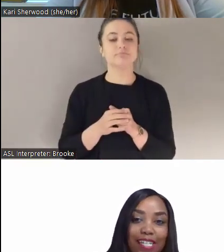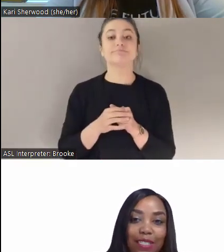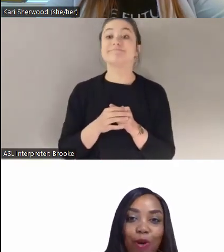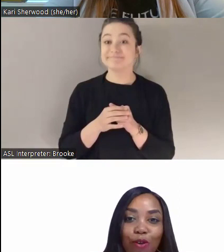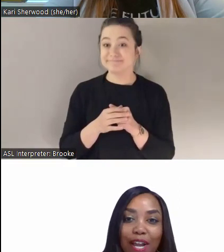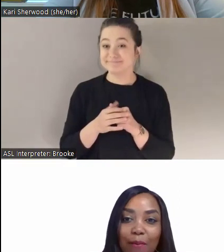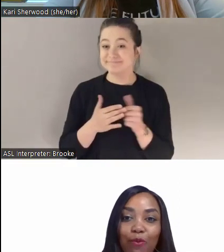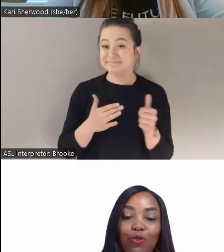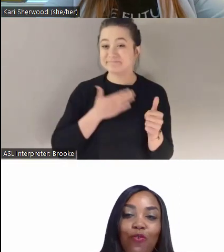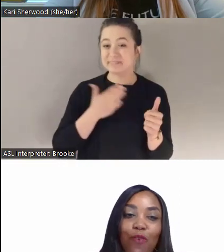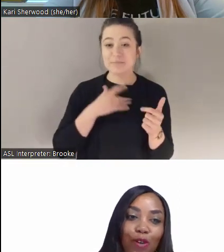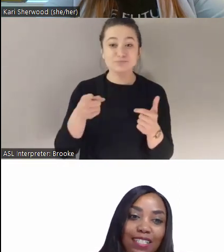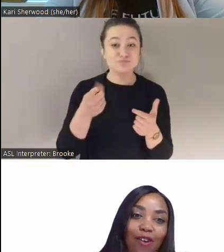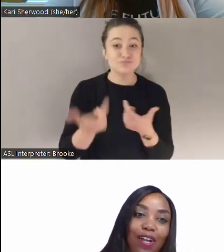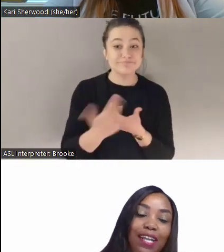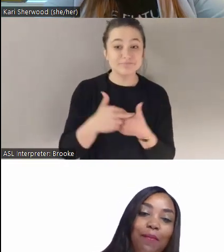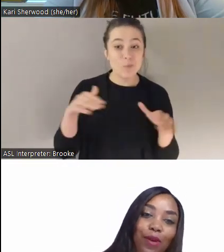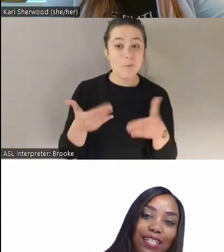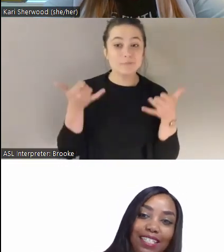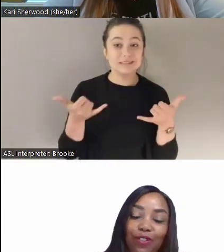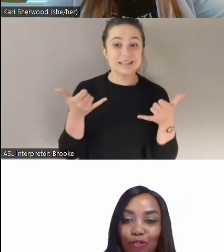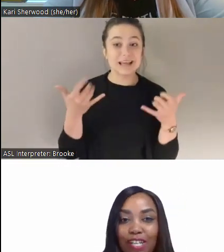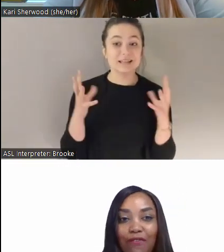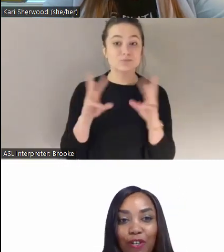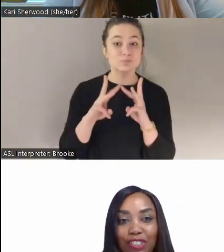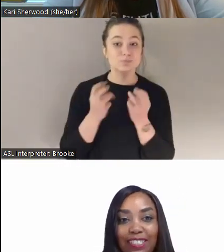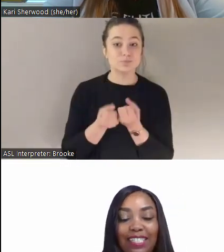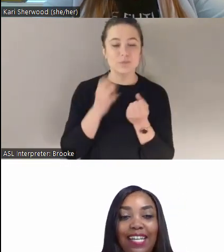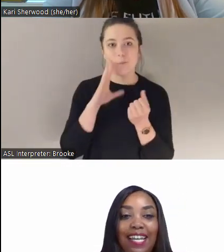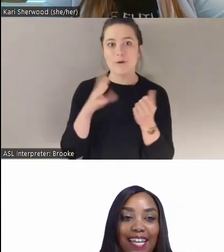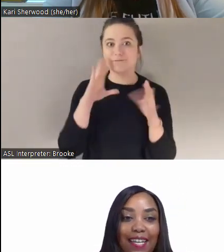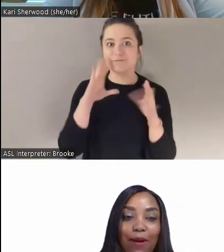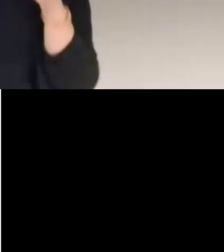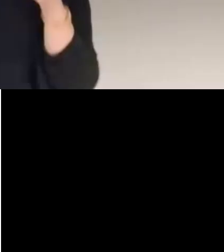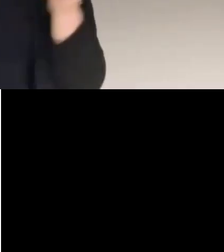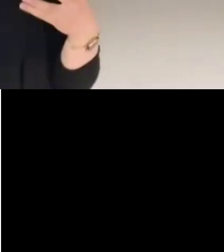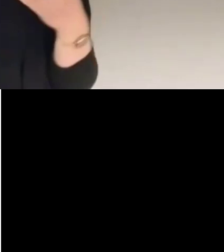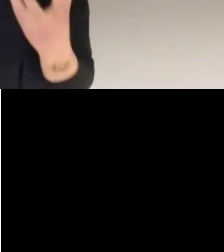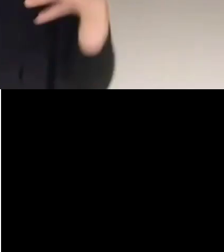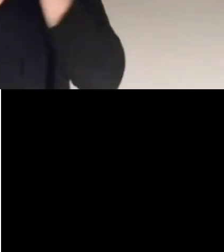today's Program, which will focus on embracing neurodivergence in public service.